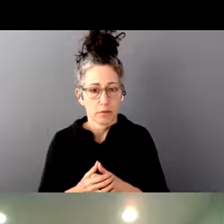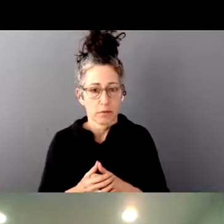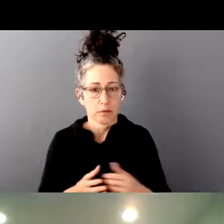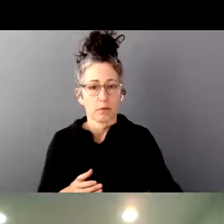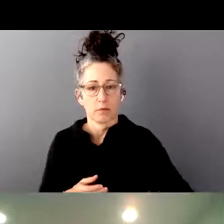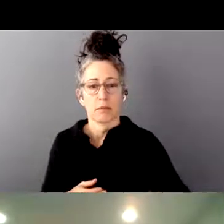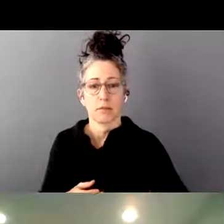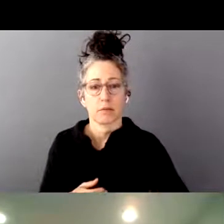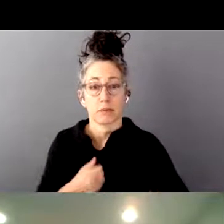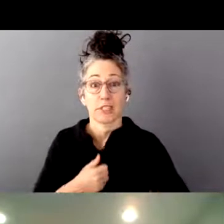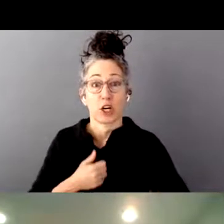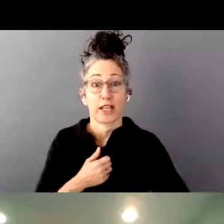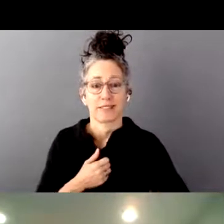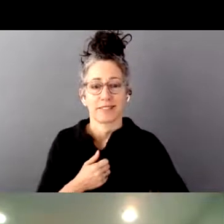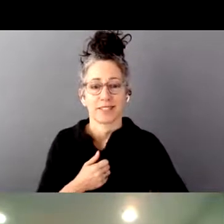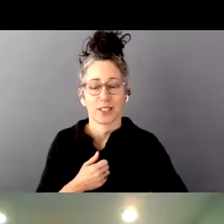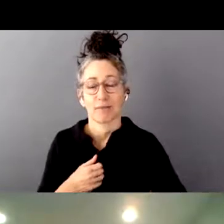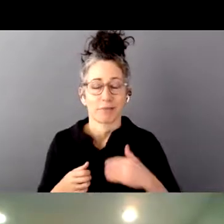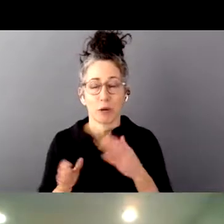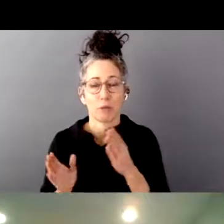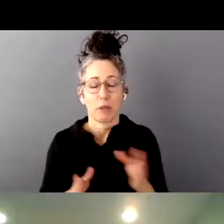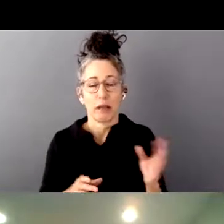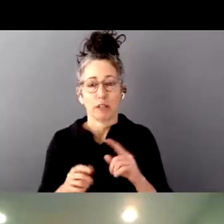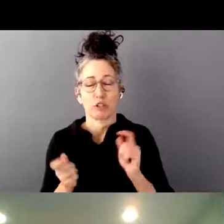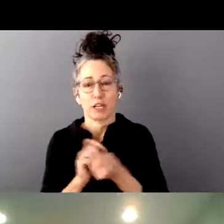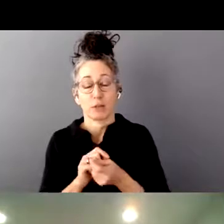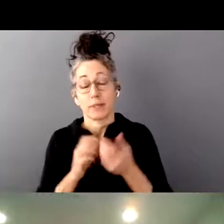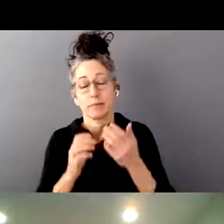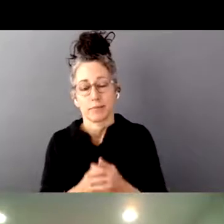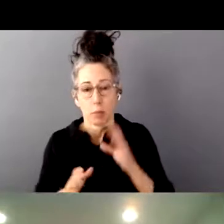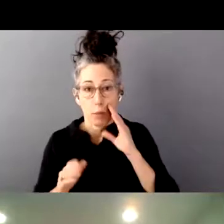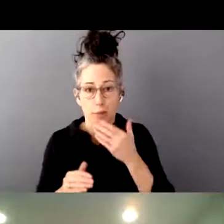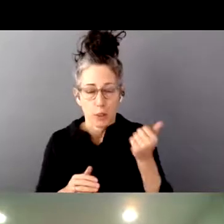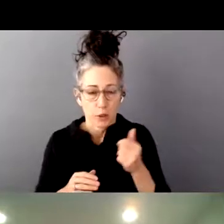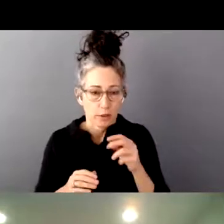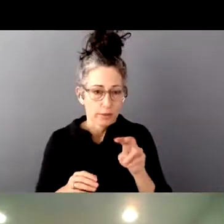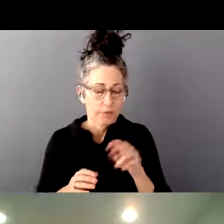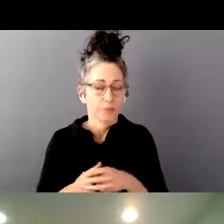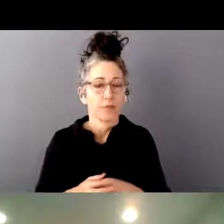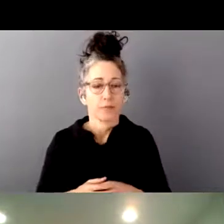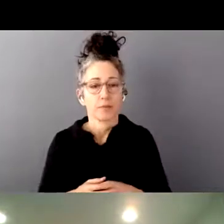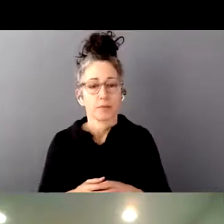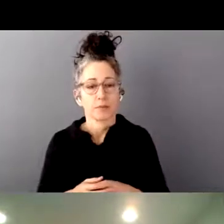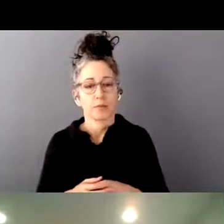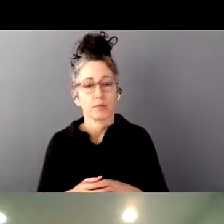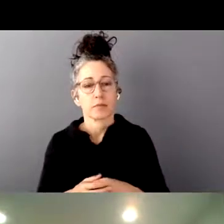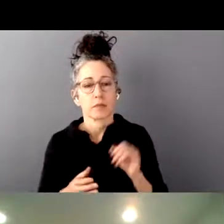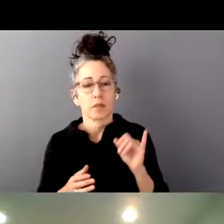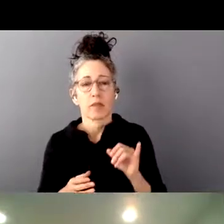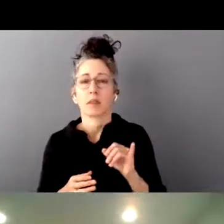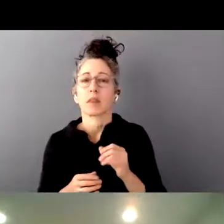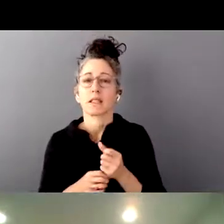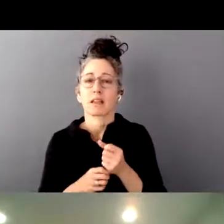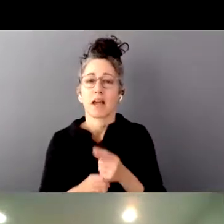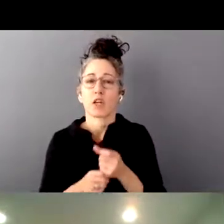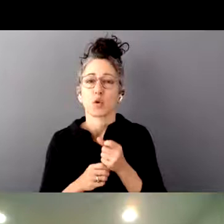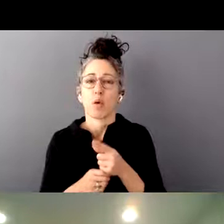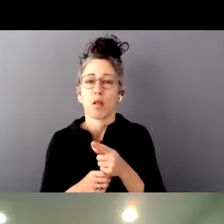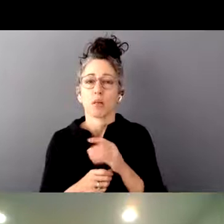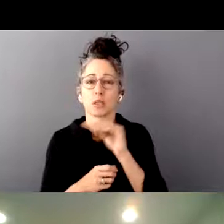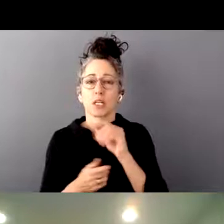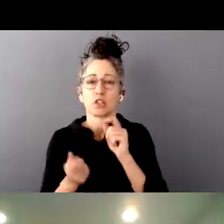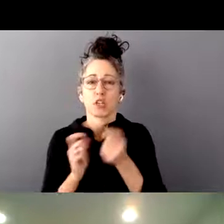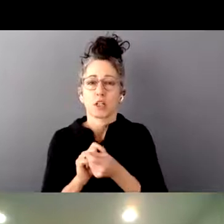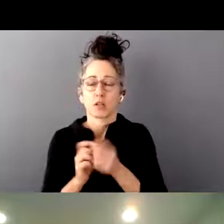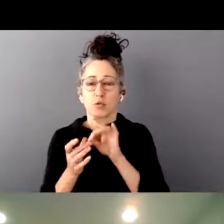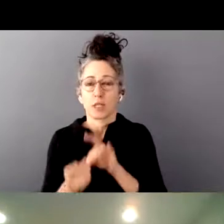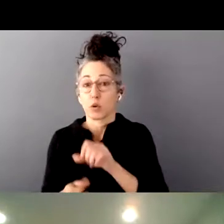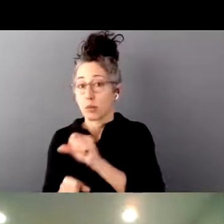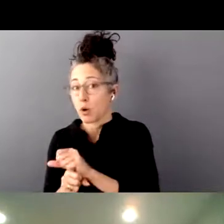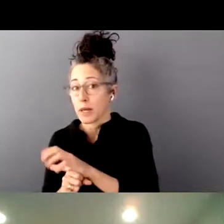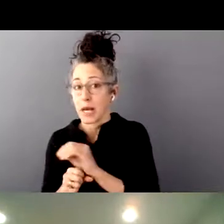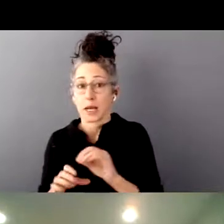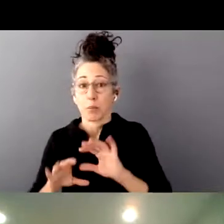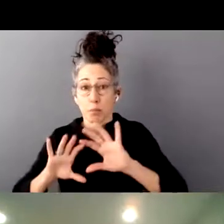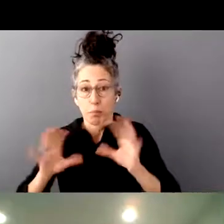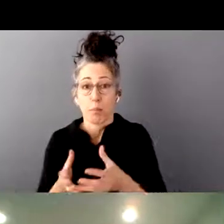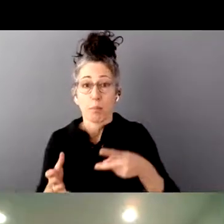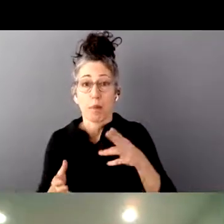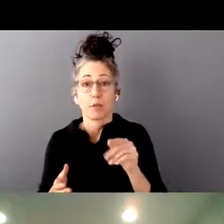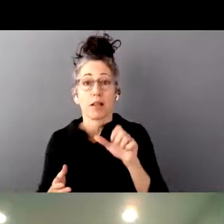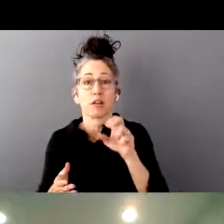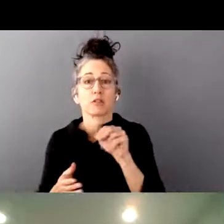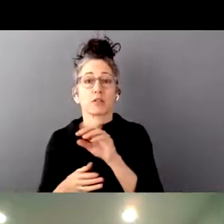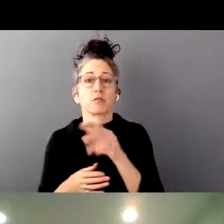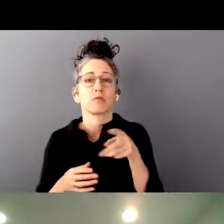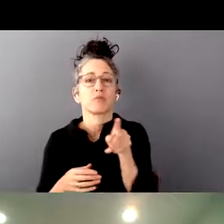So, this figure shows the year-over-year, sorry here. I'm going to do full screen. This figure shows the year-over-year percentage change in employment and employment population ratios between 2019 and 2020. The percentage change is calculated for each month in 2020 relative